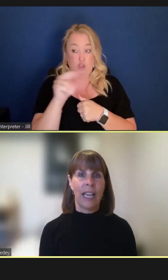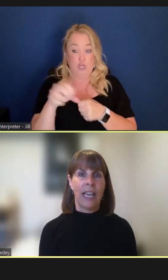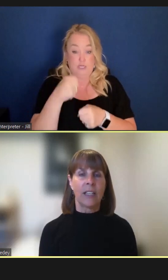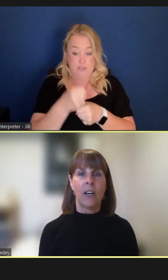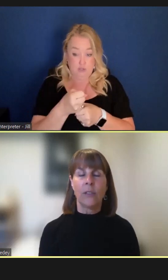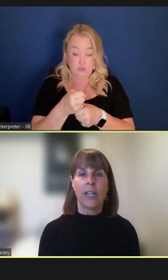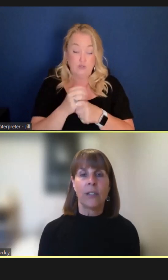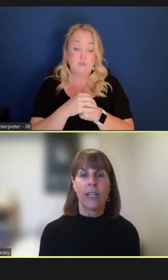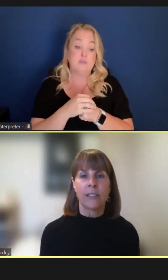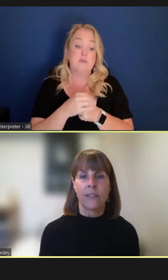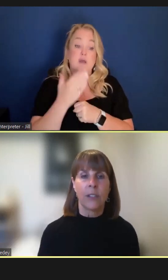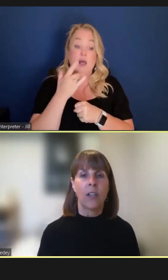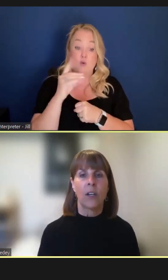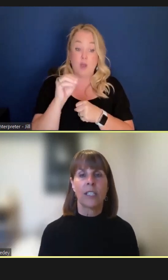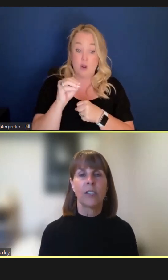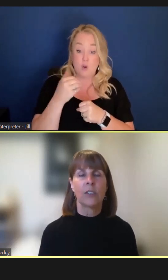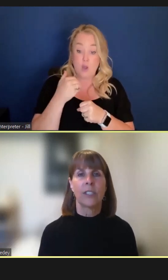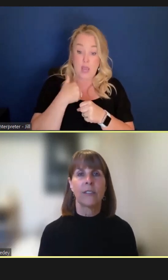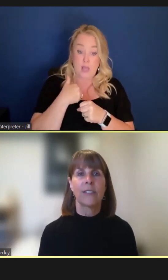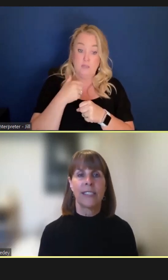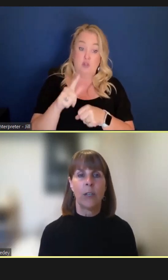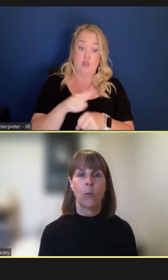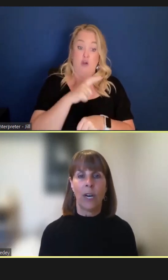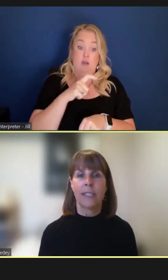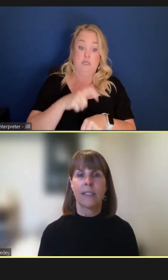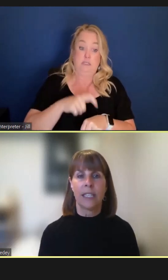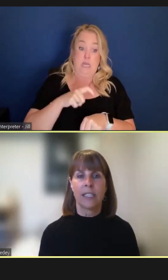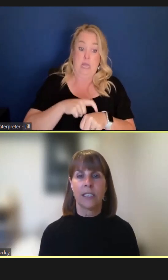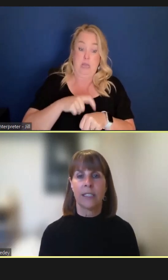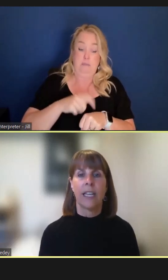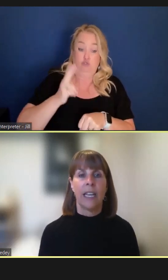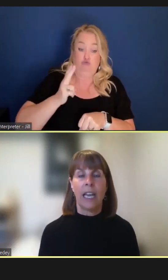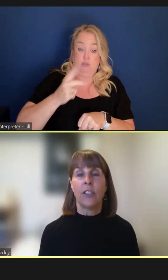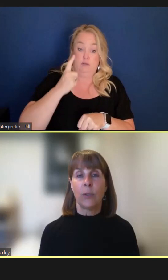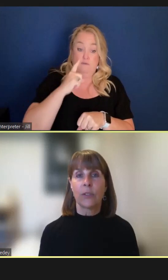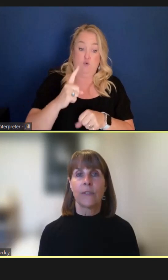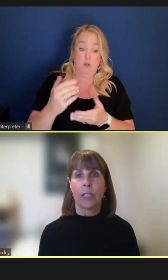and Colorado has a very long history of Statewide collection and use of language